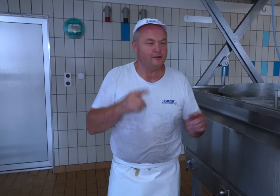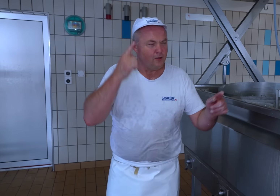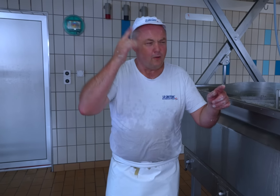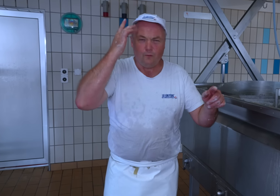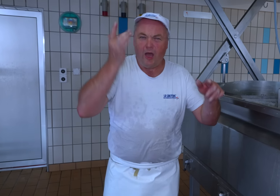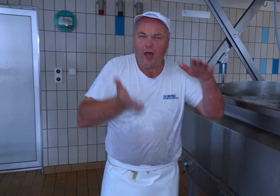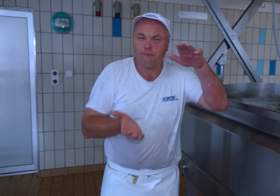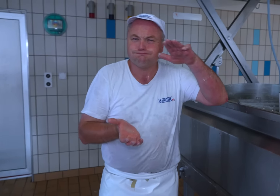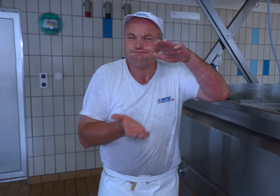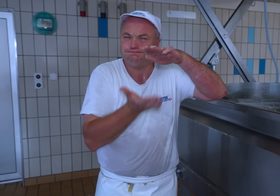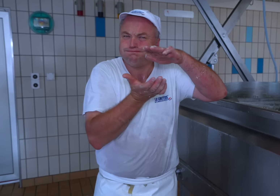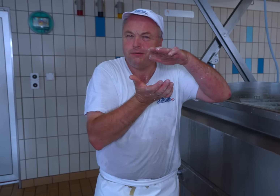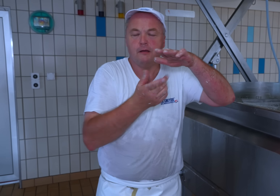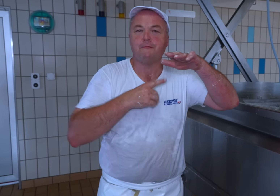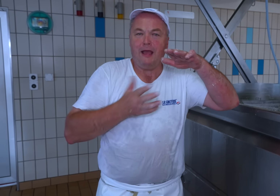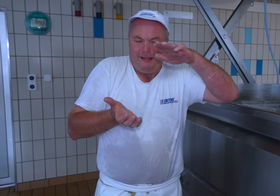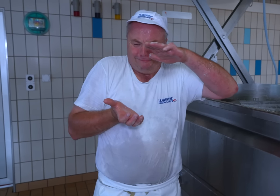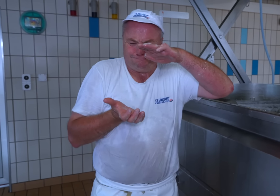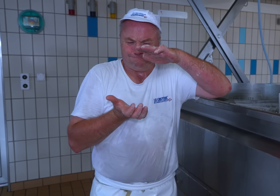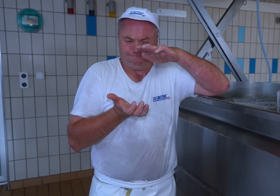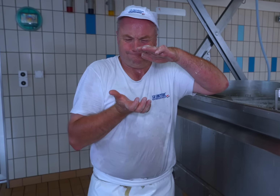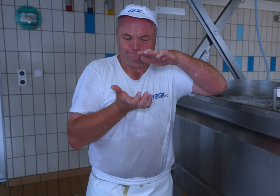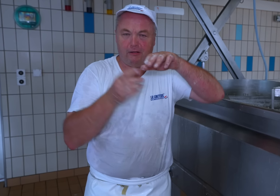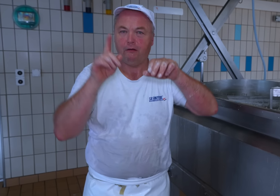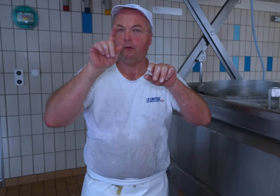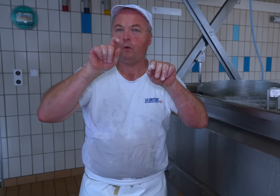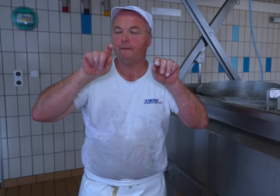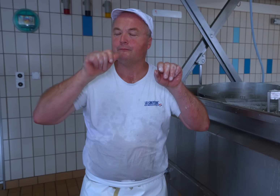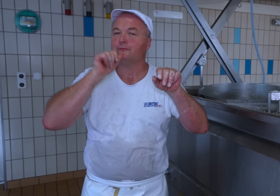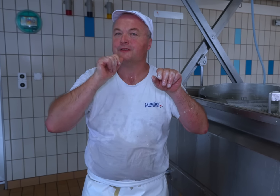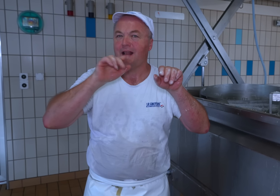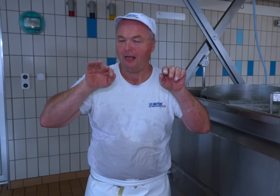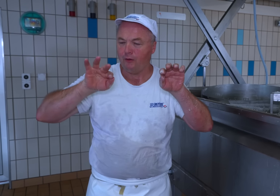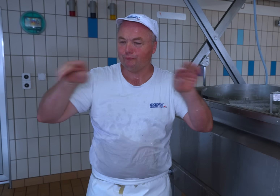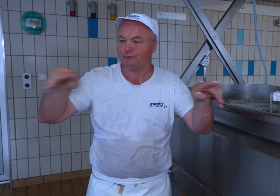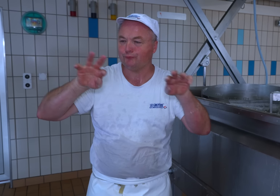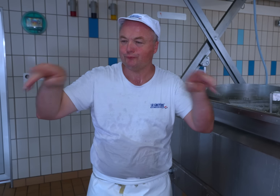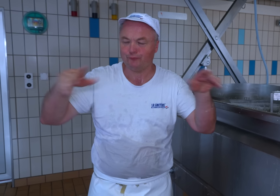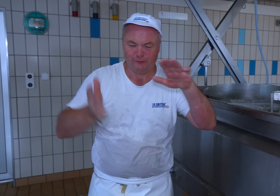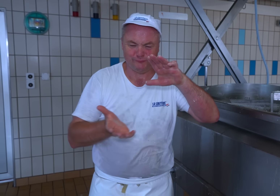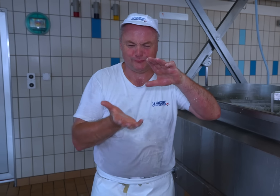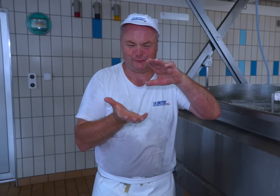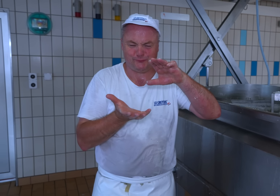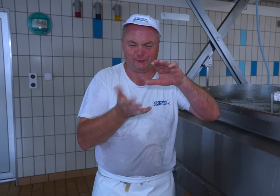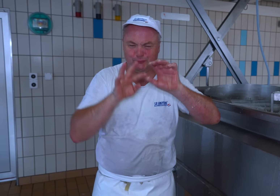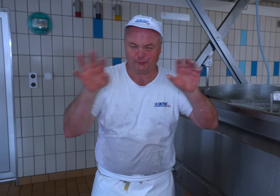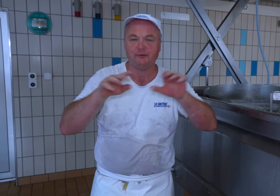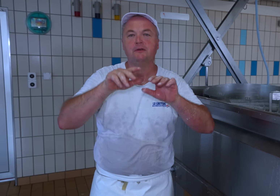Why do we squeeze the cheese? It’s so that the remaining milk can flow out.